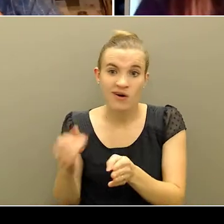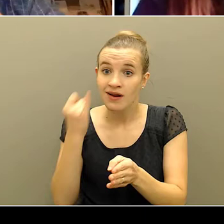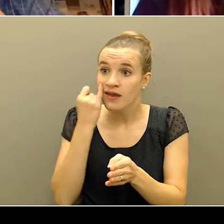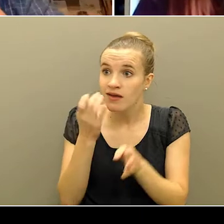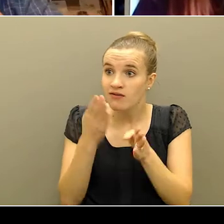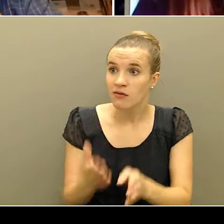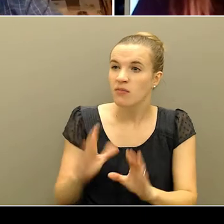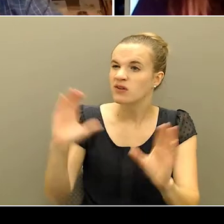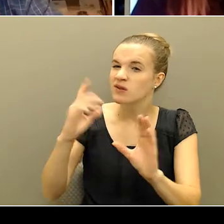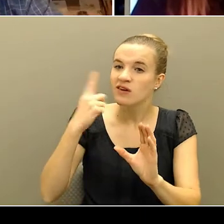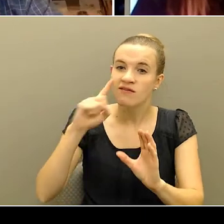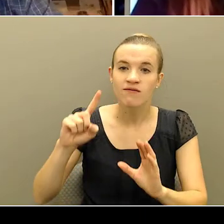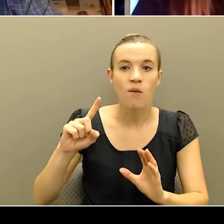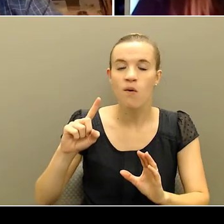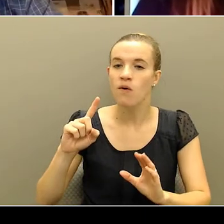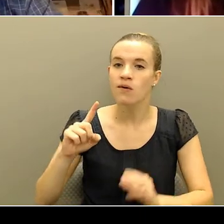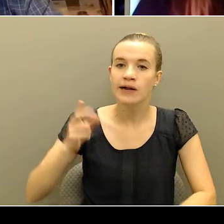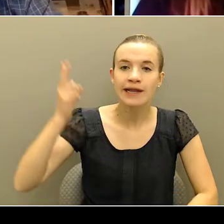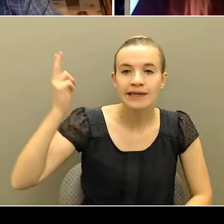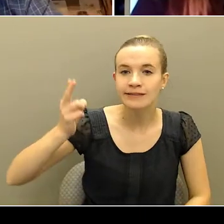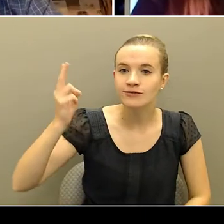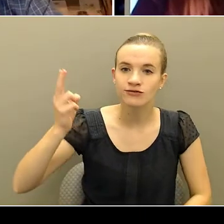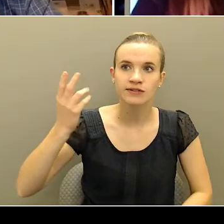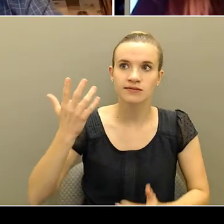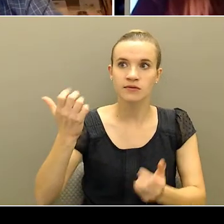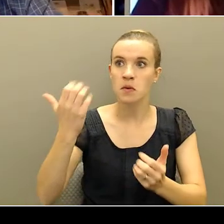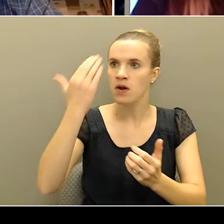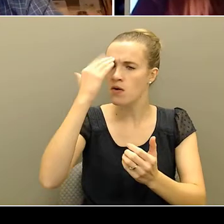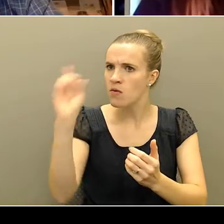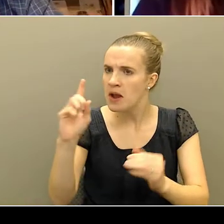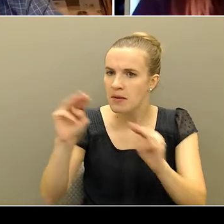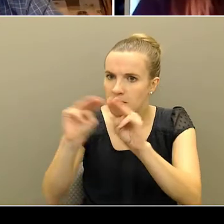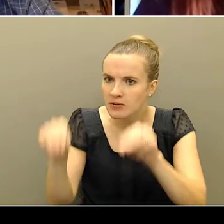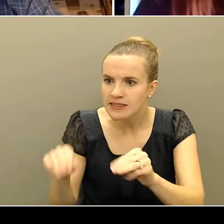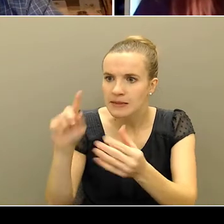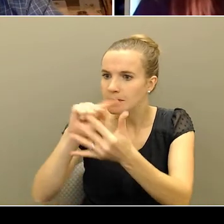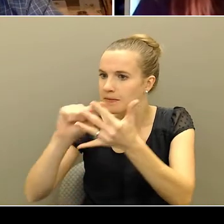of a thing. So I've sections you know, that just focuses on on those activities